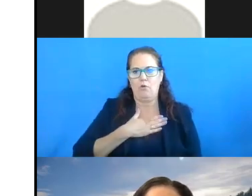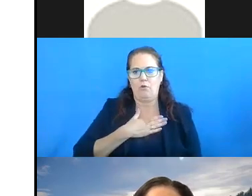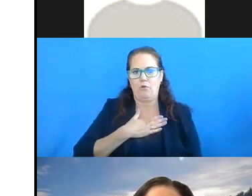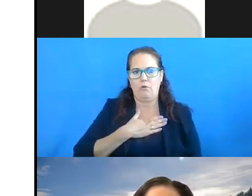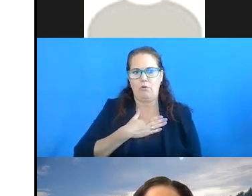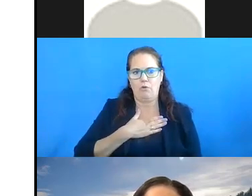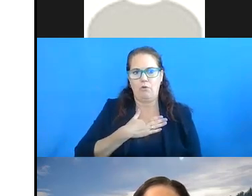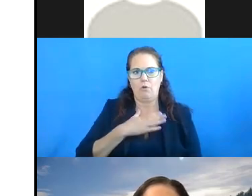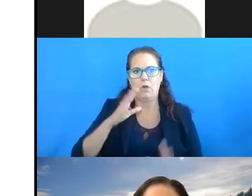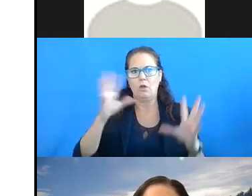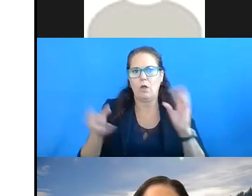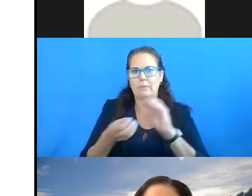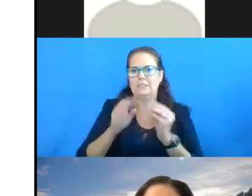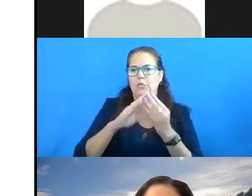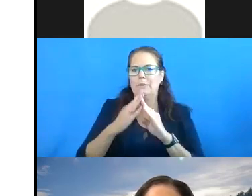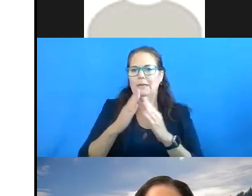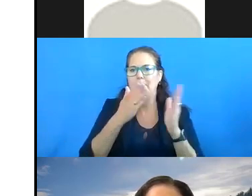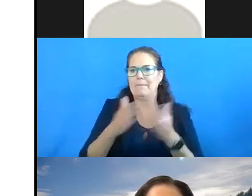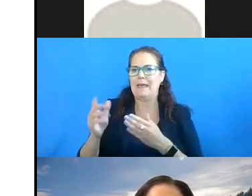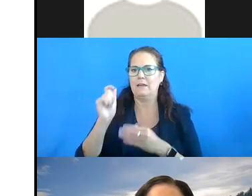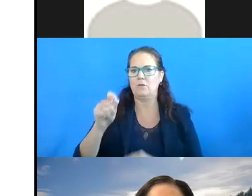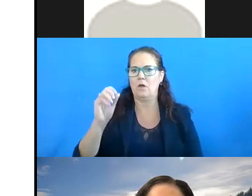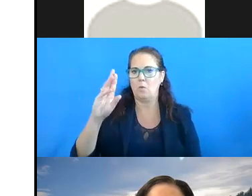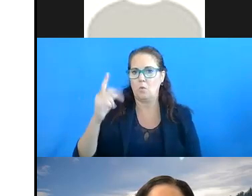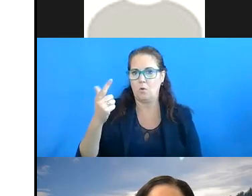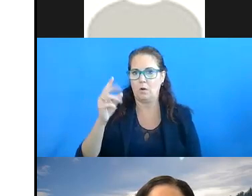comprehensivecommunityplanning.org website. So I did put the link there,